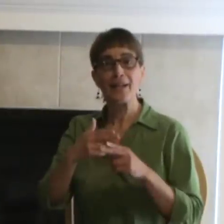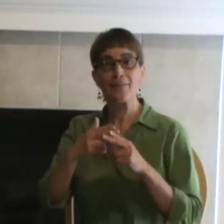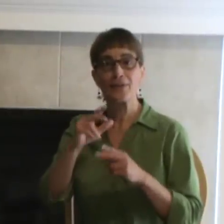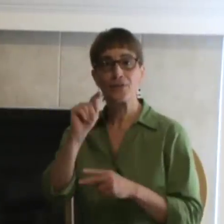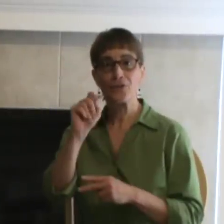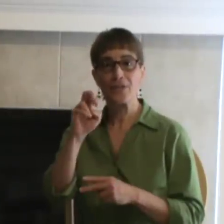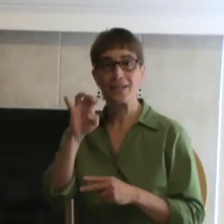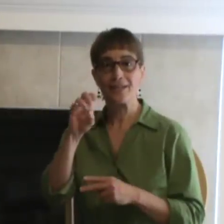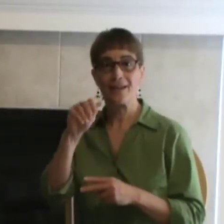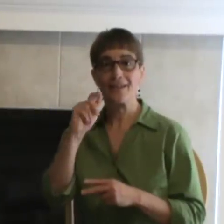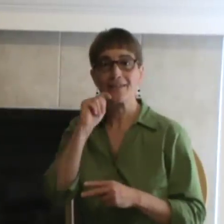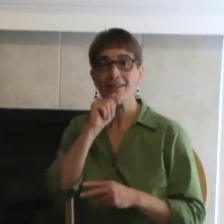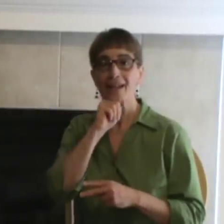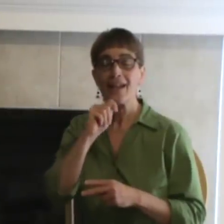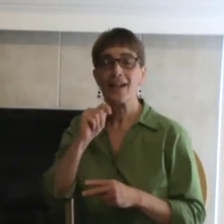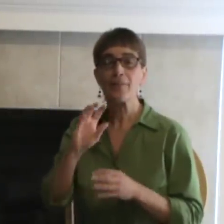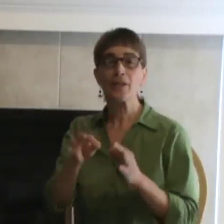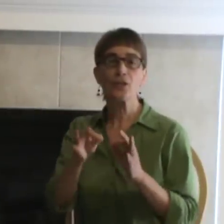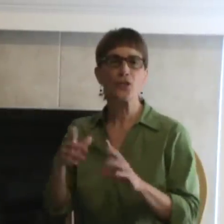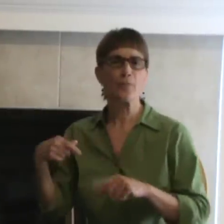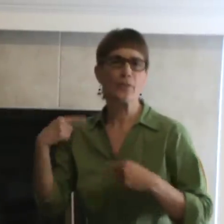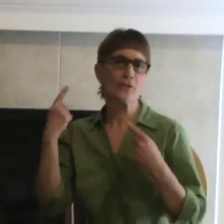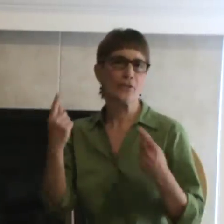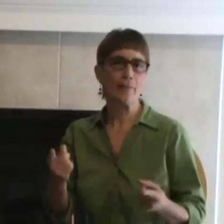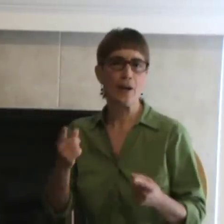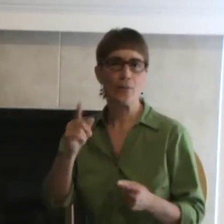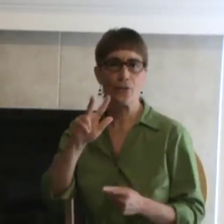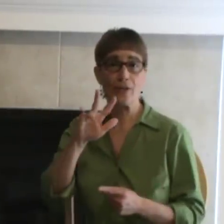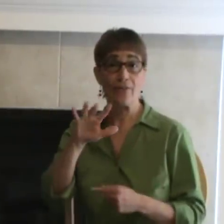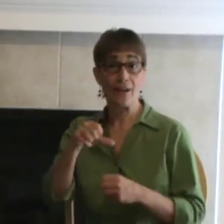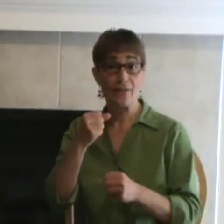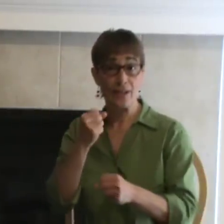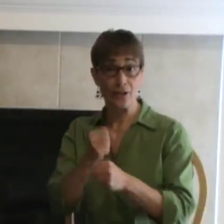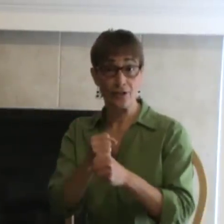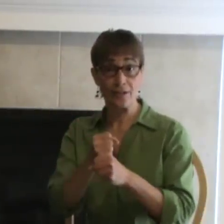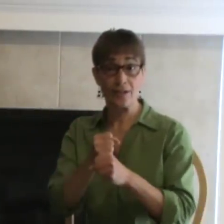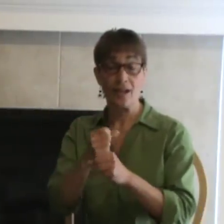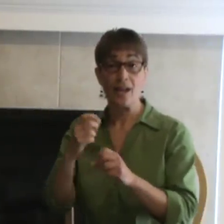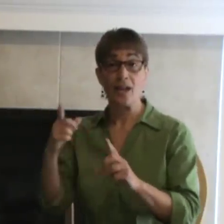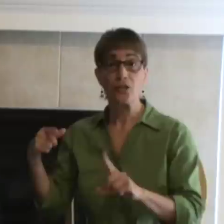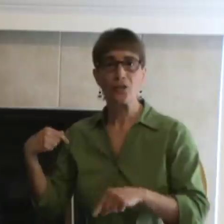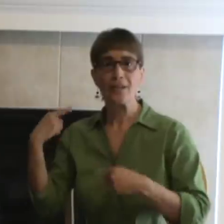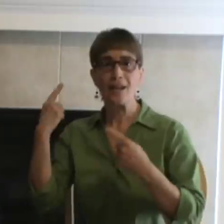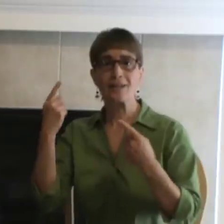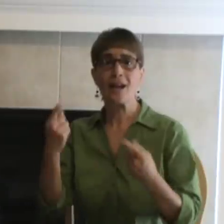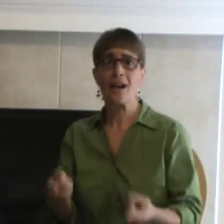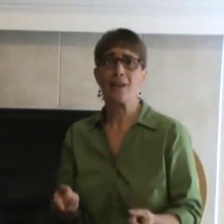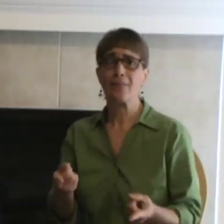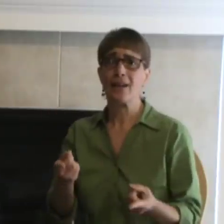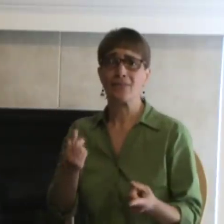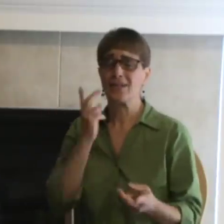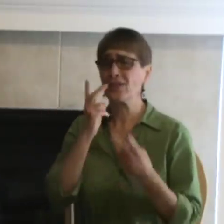Hi, my name is Teresa. I've been an interpreter for about 35 years. During that time, I've seen